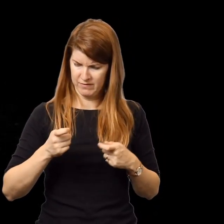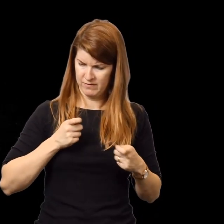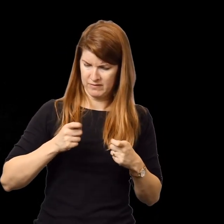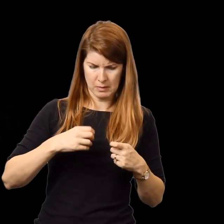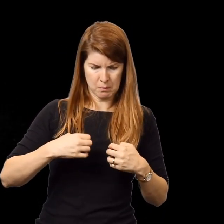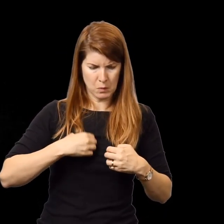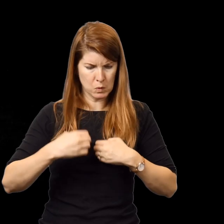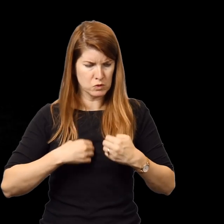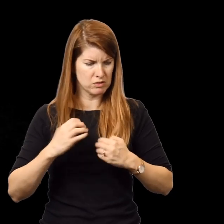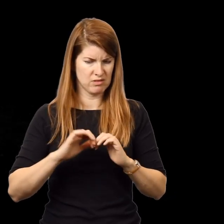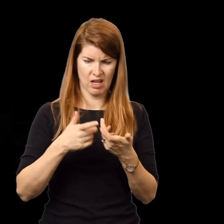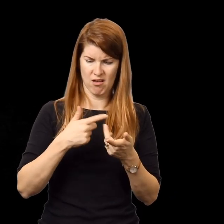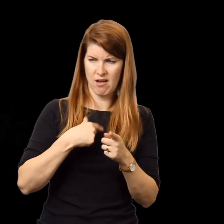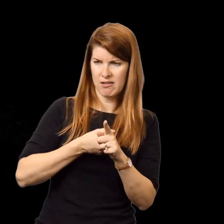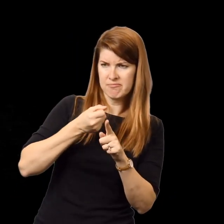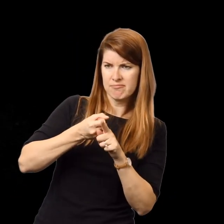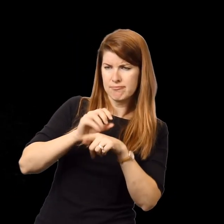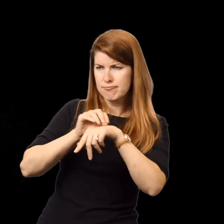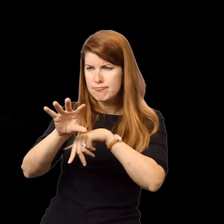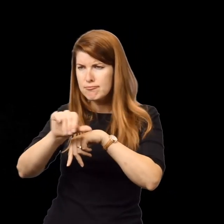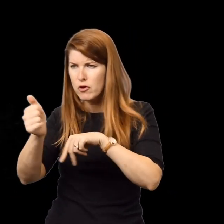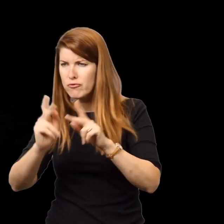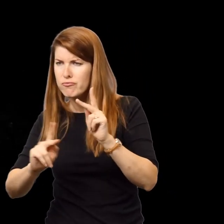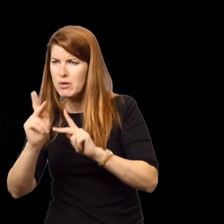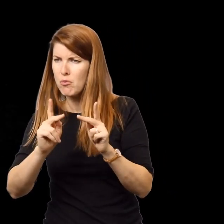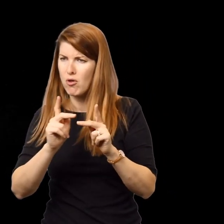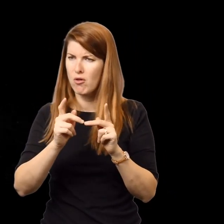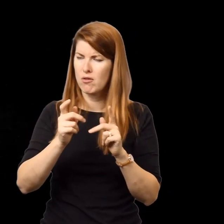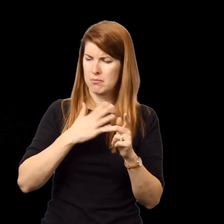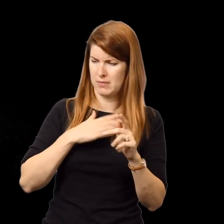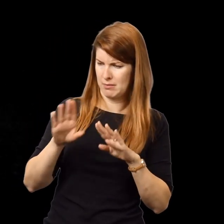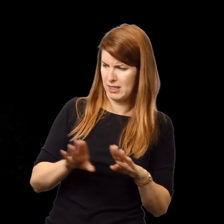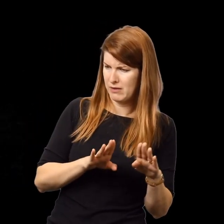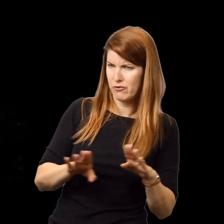monitor your emotions, monitor how you affect other people, monitor your behavior,